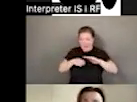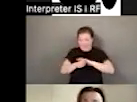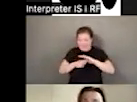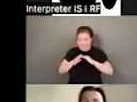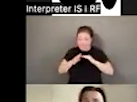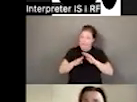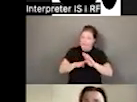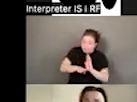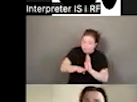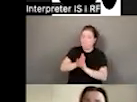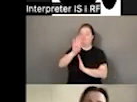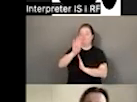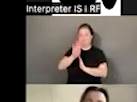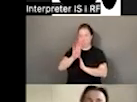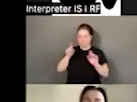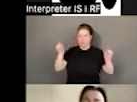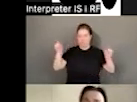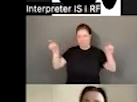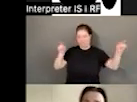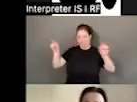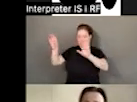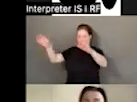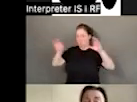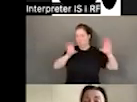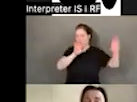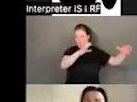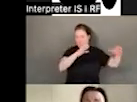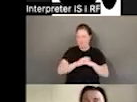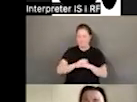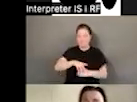doing that that research, similar research and other really